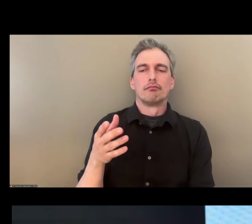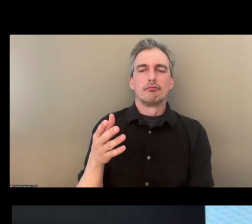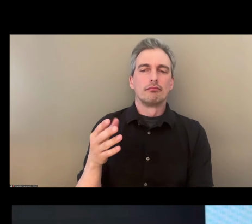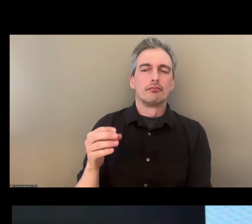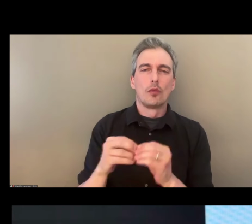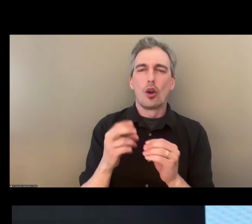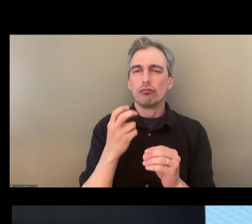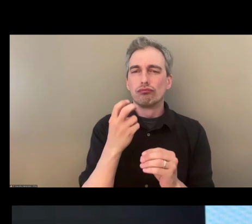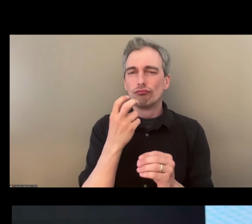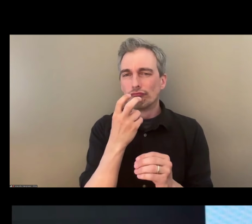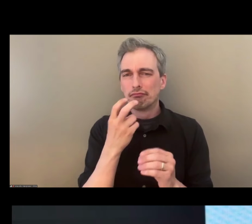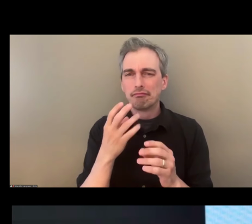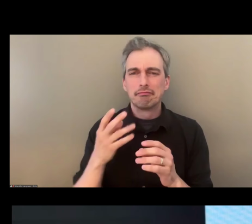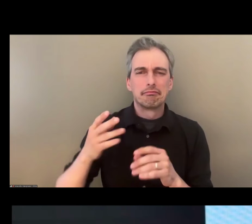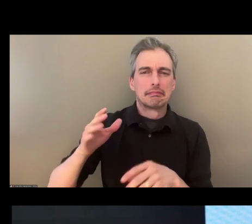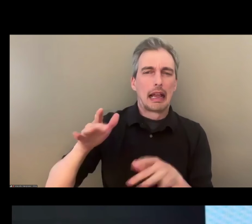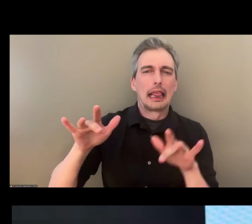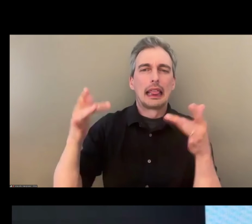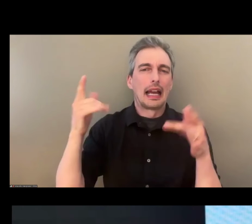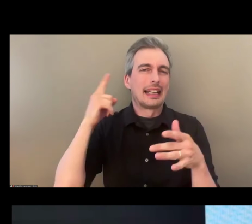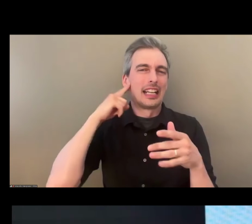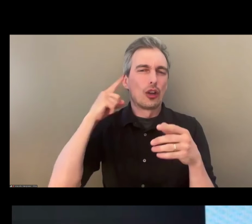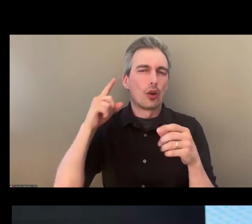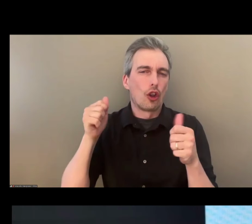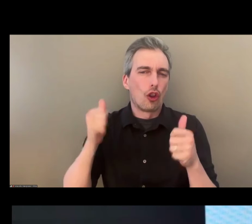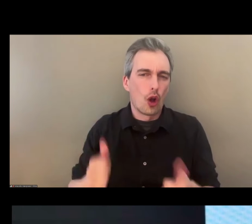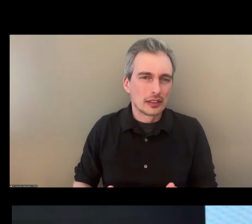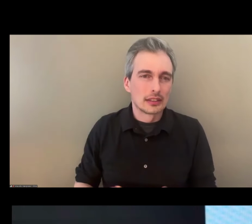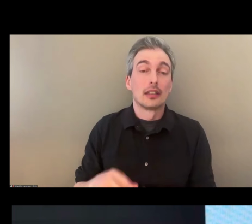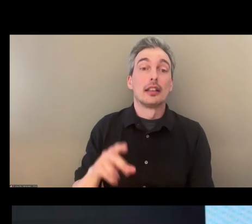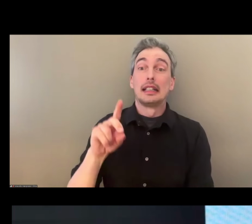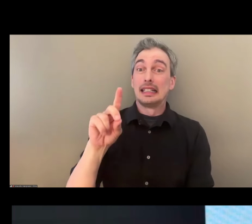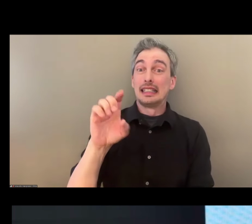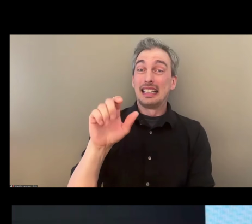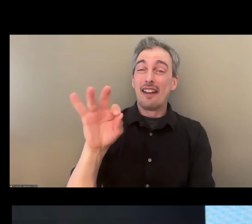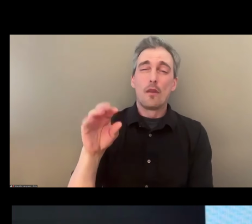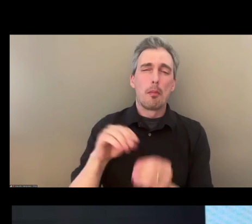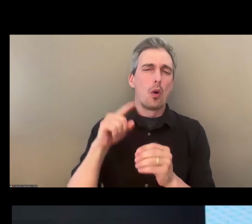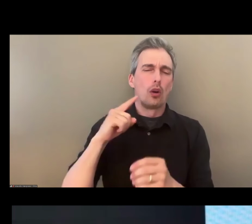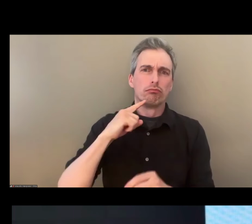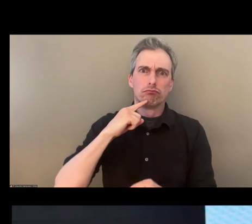And the term Deaf with a capital D refers to a cultural identity.